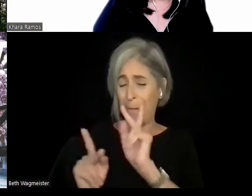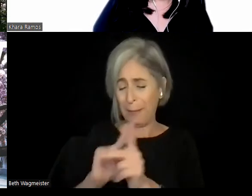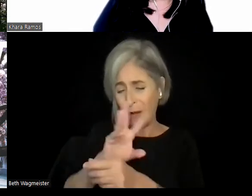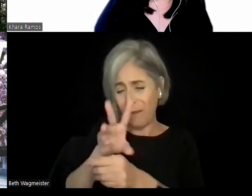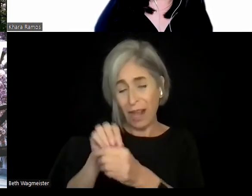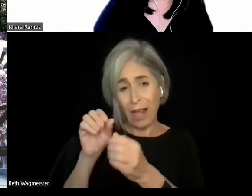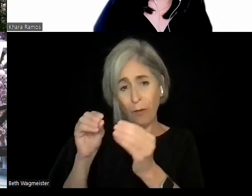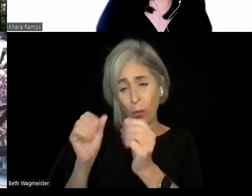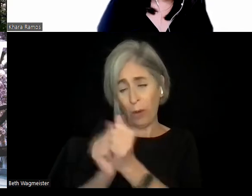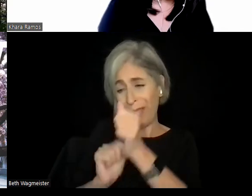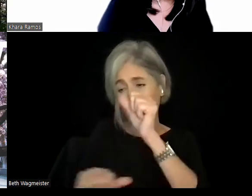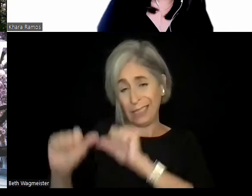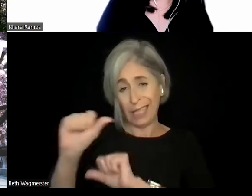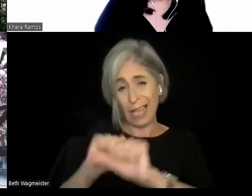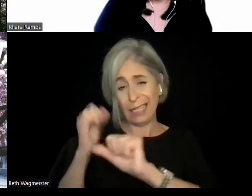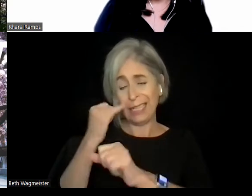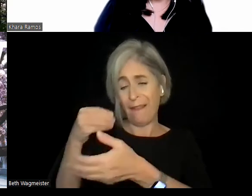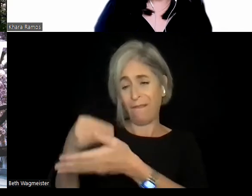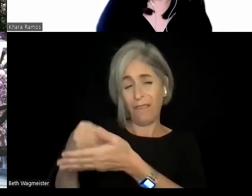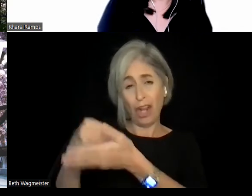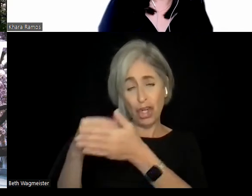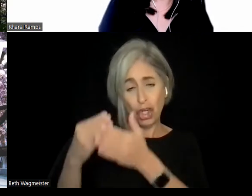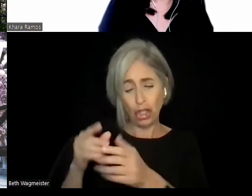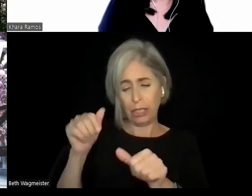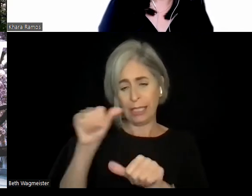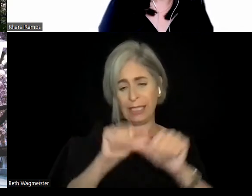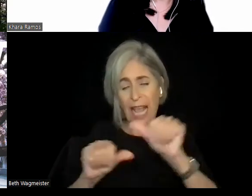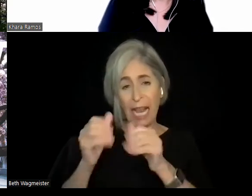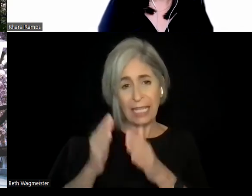NIH. I think all of the people who are